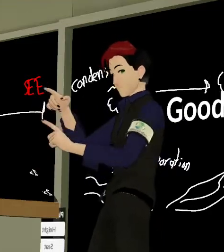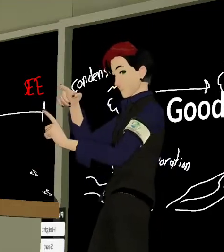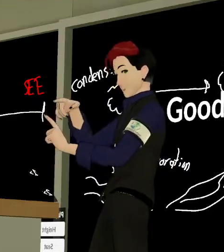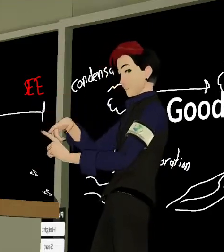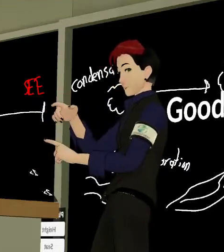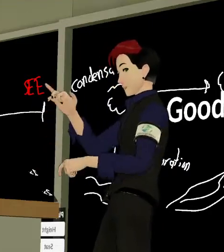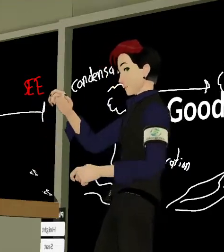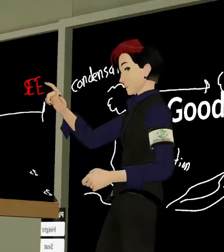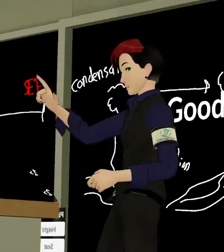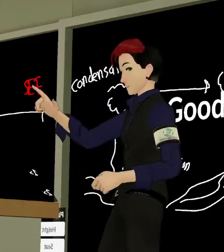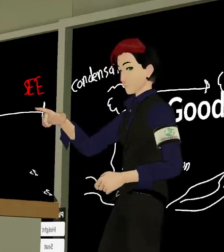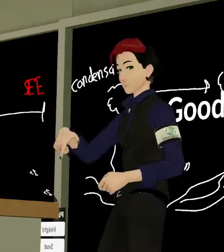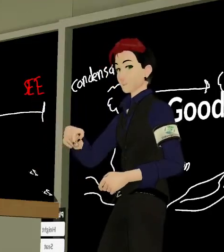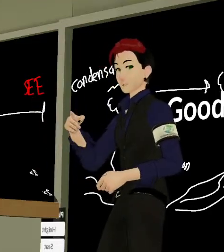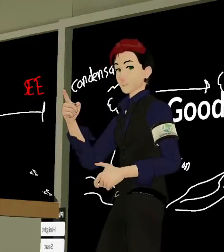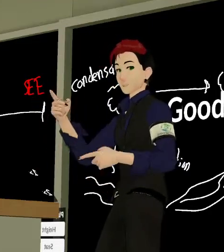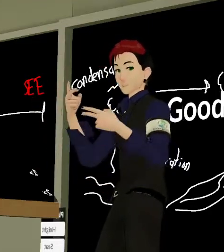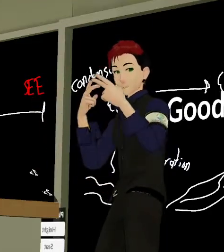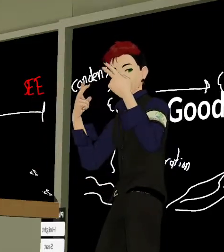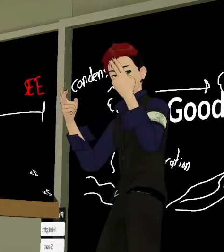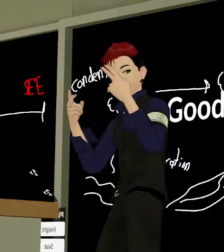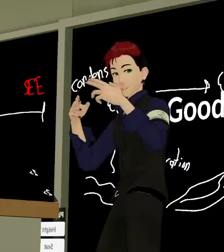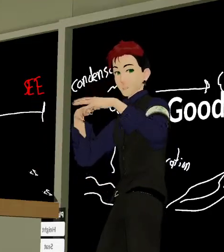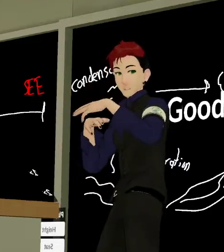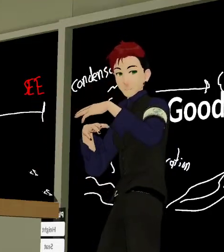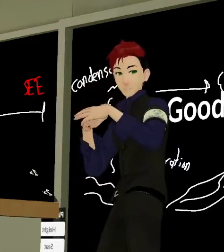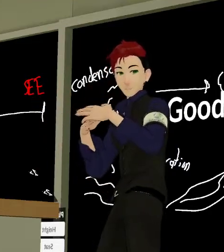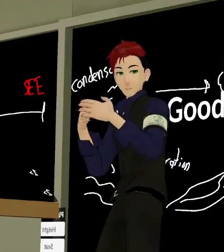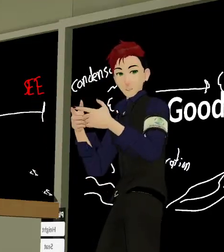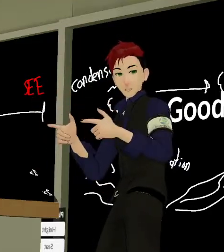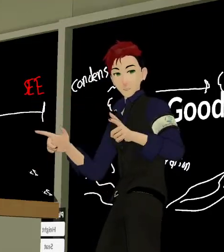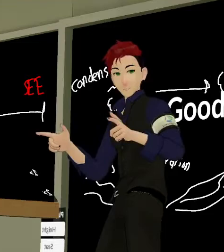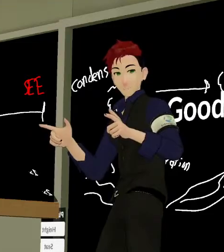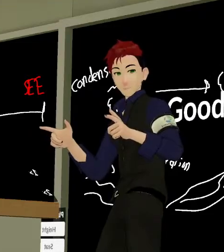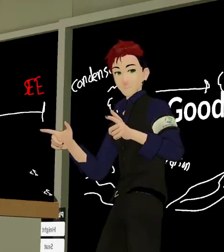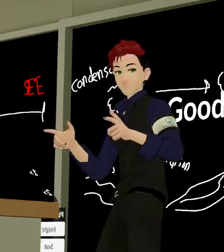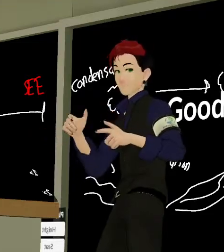that is the goal of ASL is it is a visually accessible language